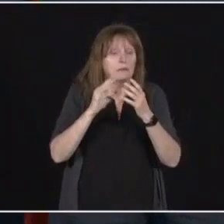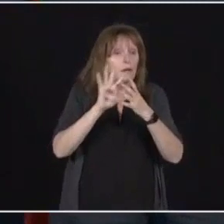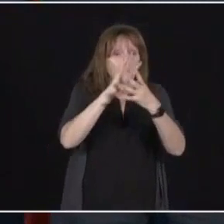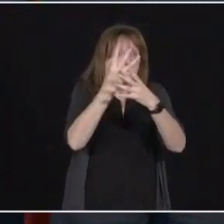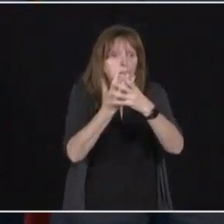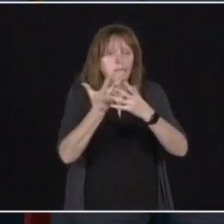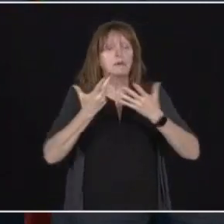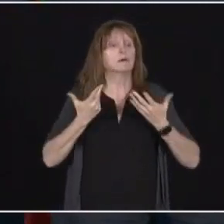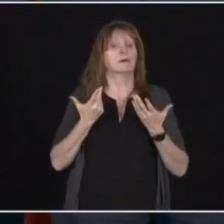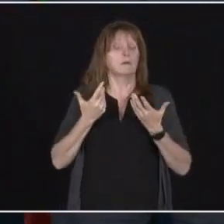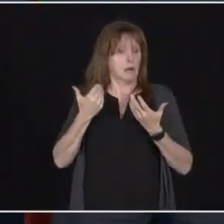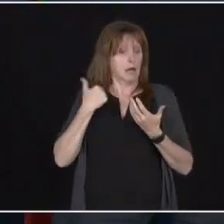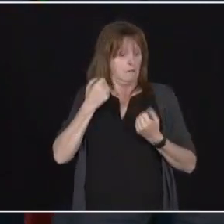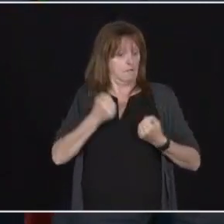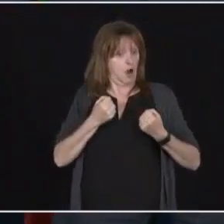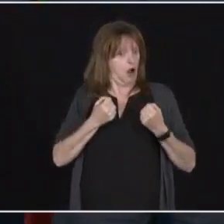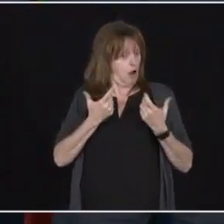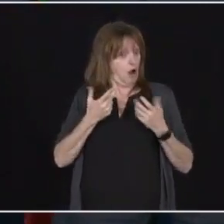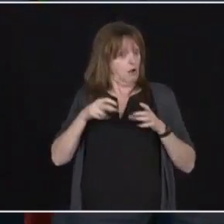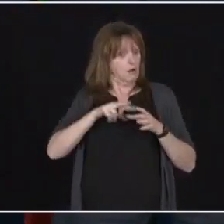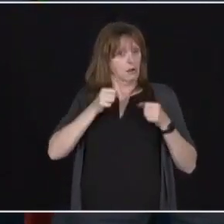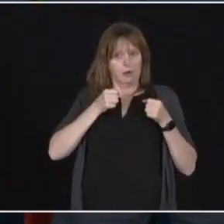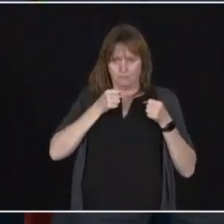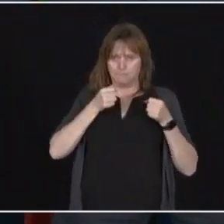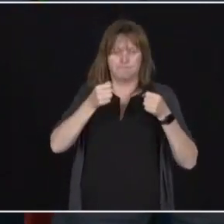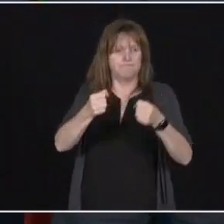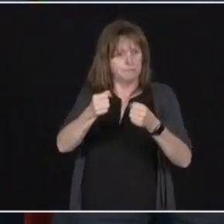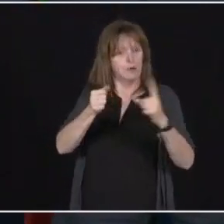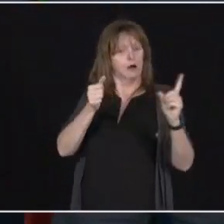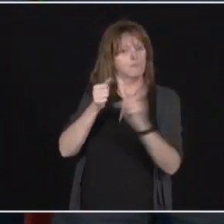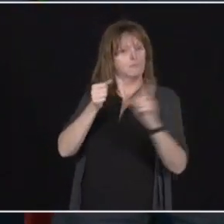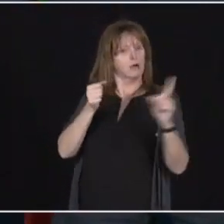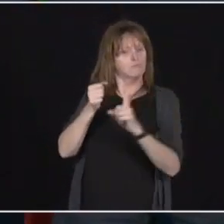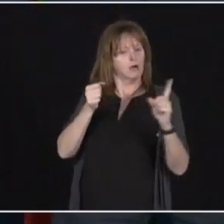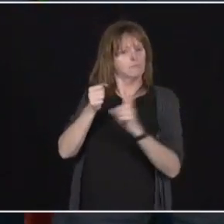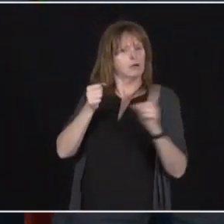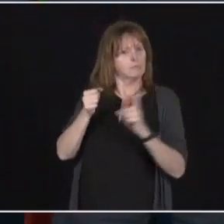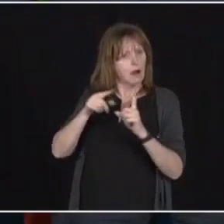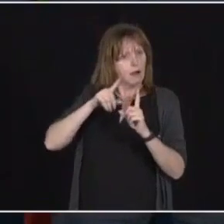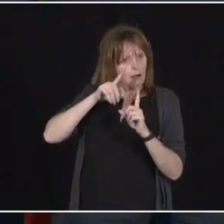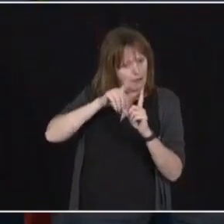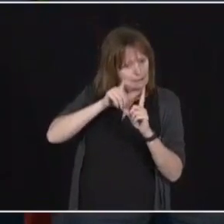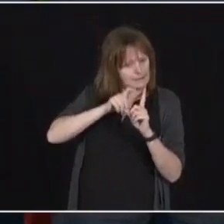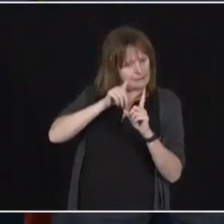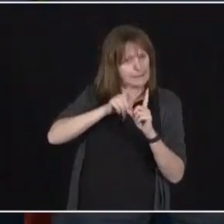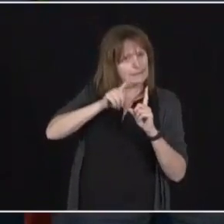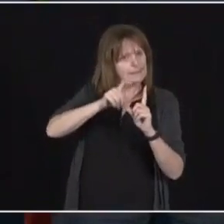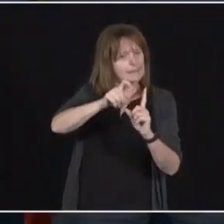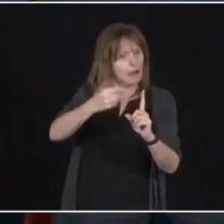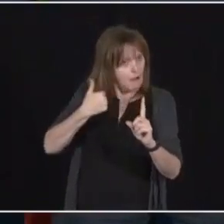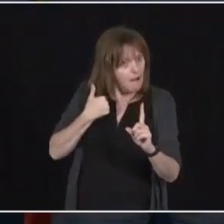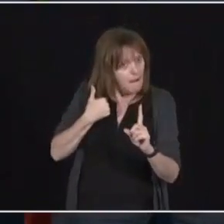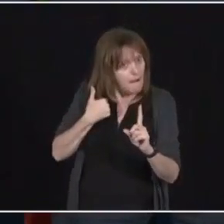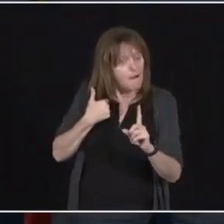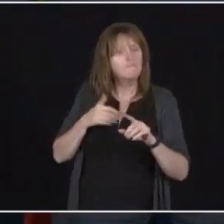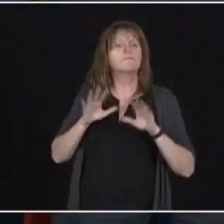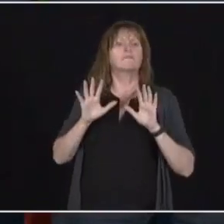that pop up testing facilities that we have, we know that we are going to bring many more people in.